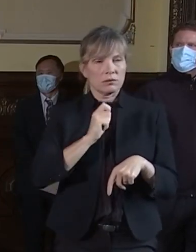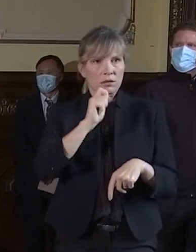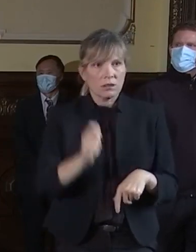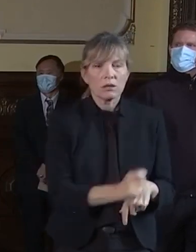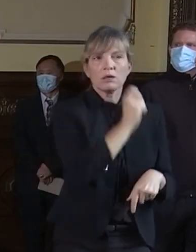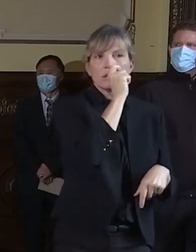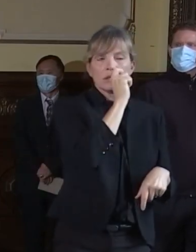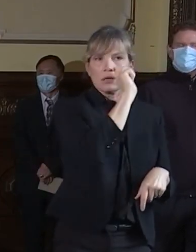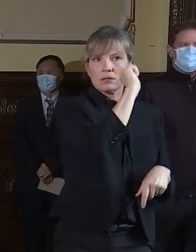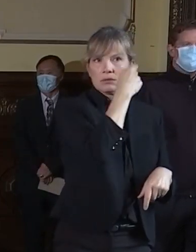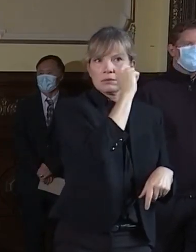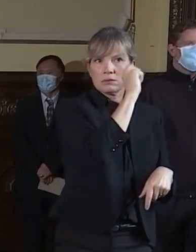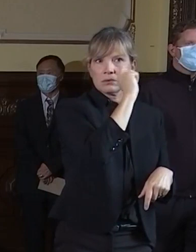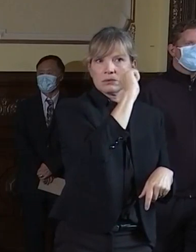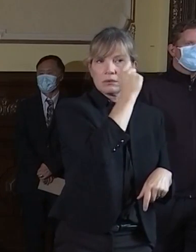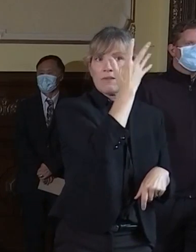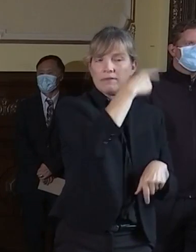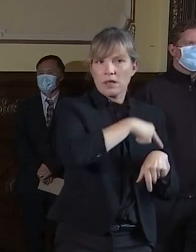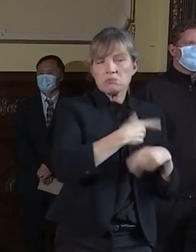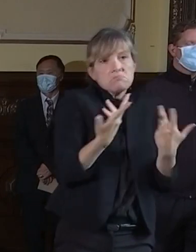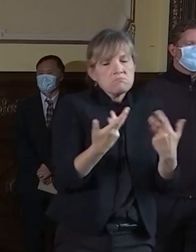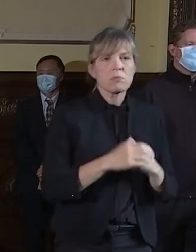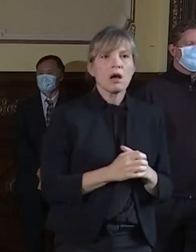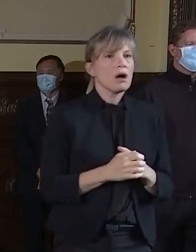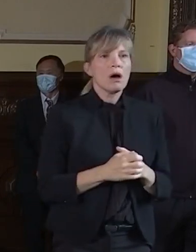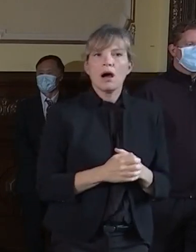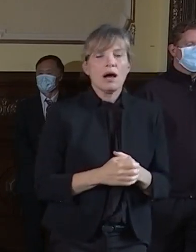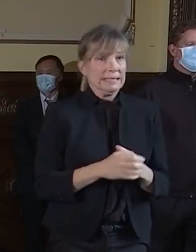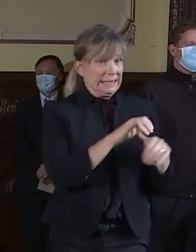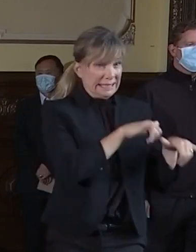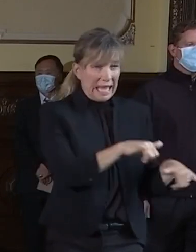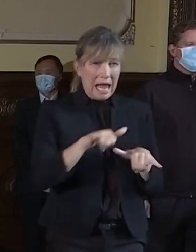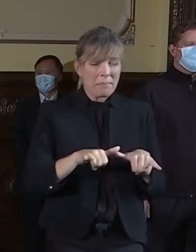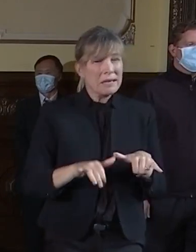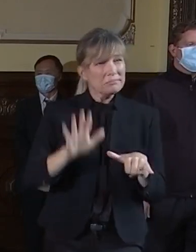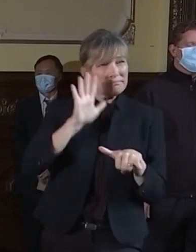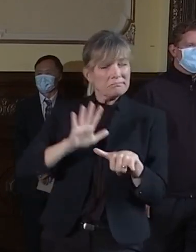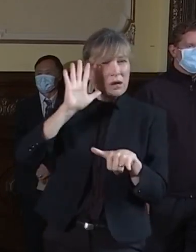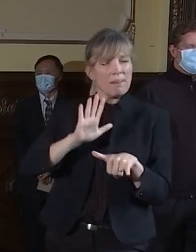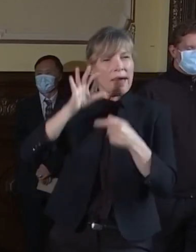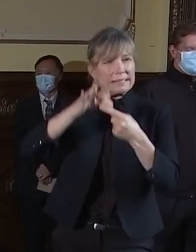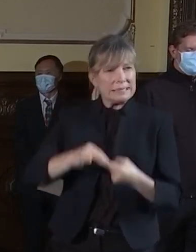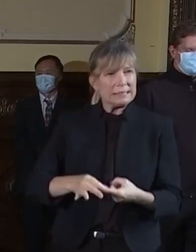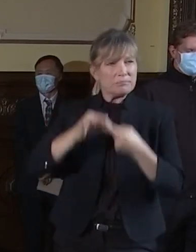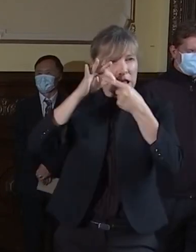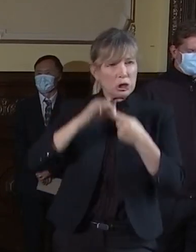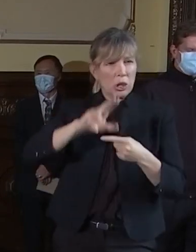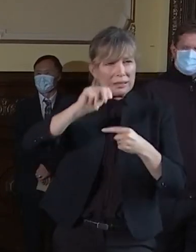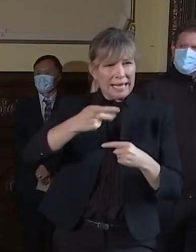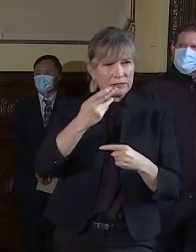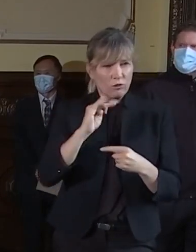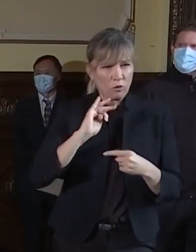THE NOSE, TURNS IT FIVE TIMES, WITHDRAWS IT AND THEN REPEATS THE SAME PROCESS AND THE OTHER ON THE OTHER SIDE.